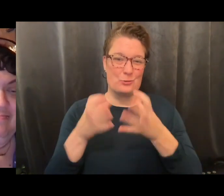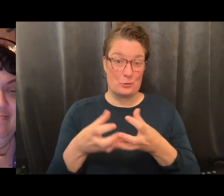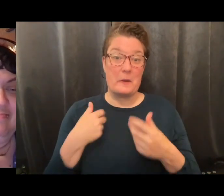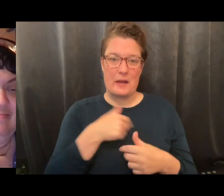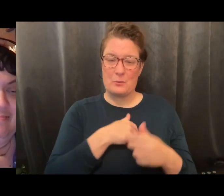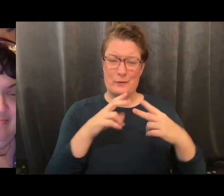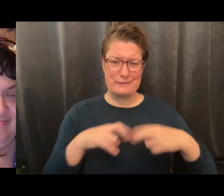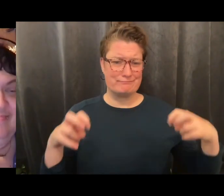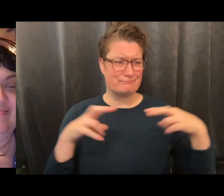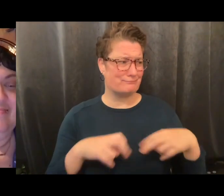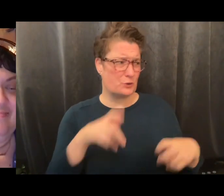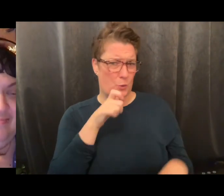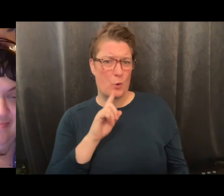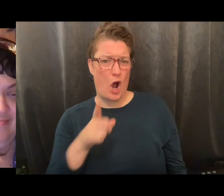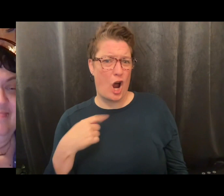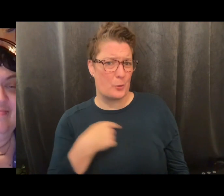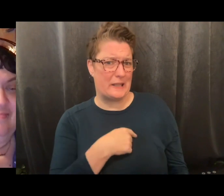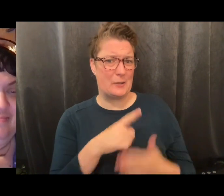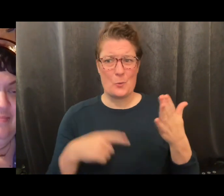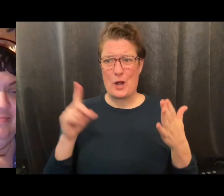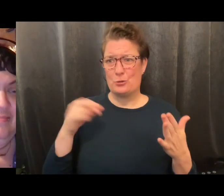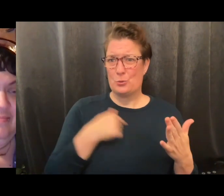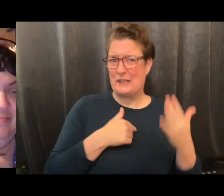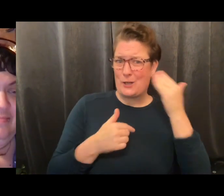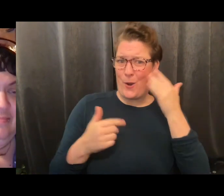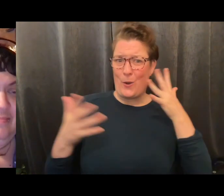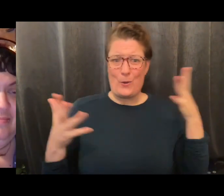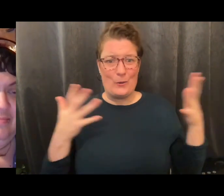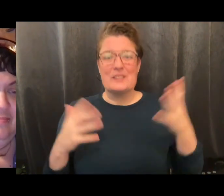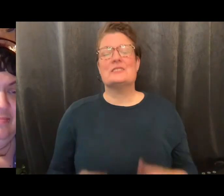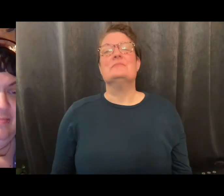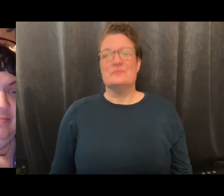And so, uh, I didn't have any kind of, formal education.